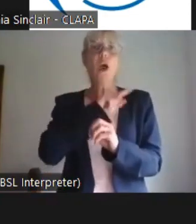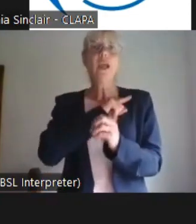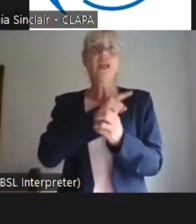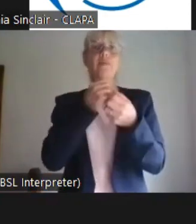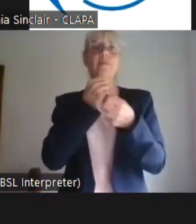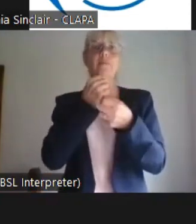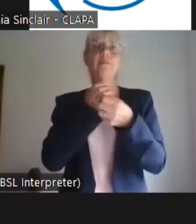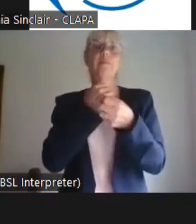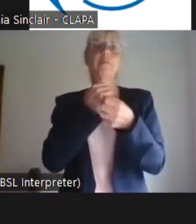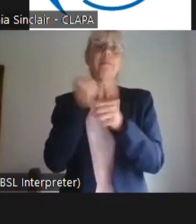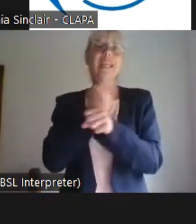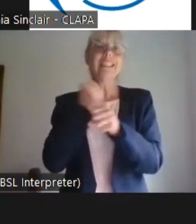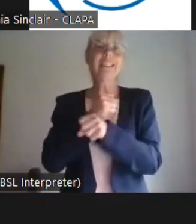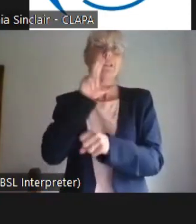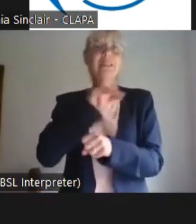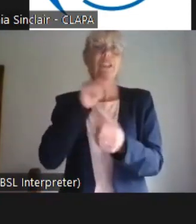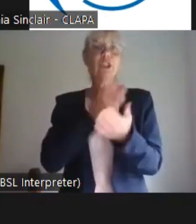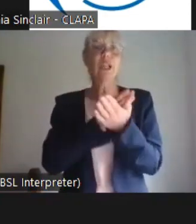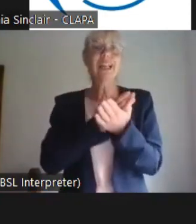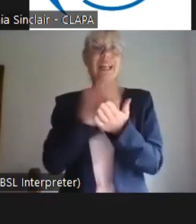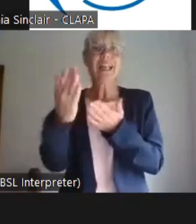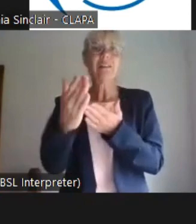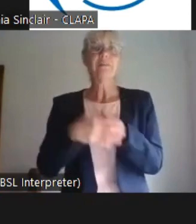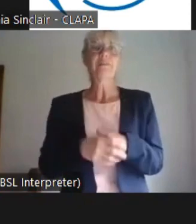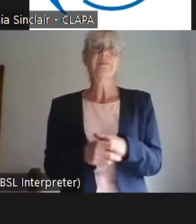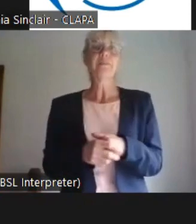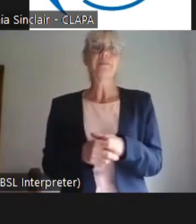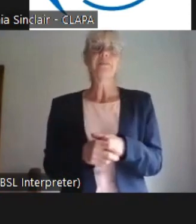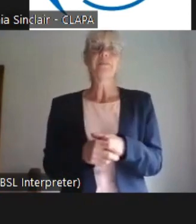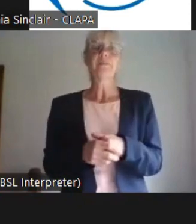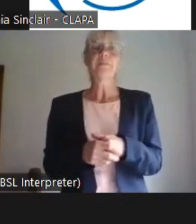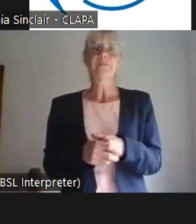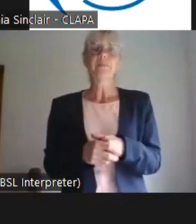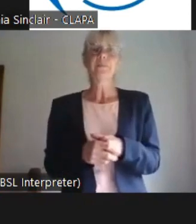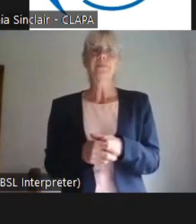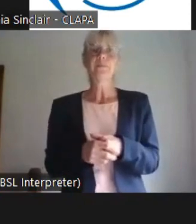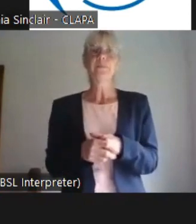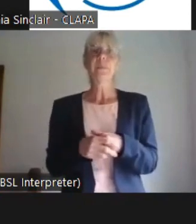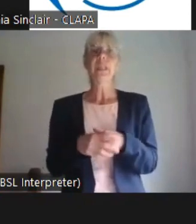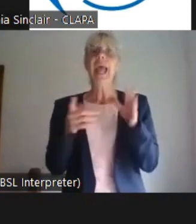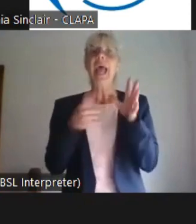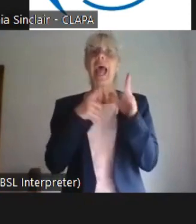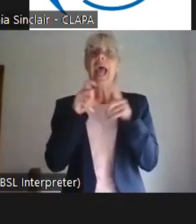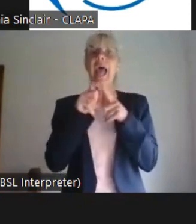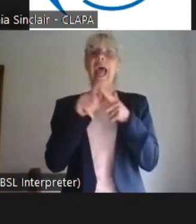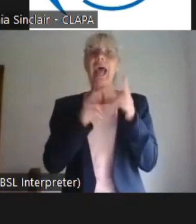and so what's interesting about the adenoid tissue is that it sits behind